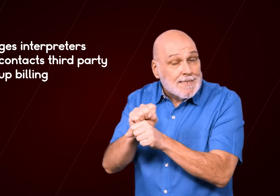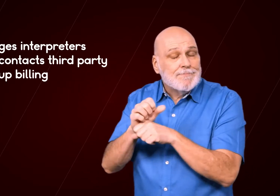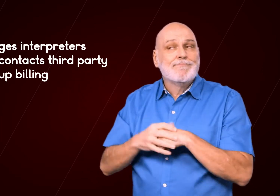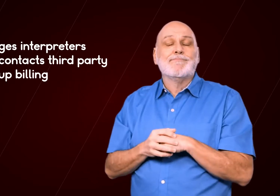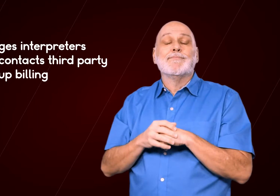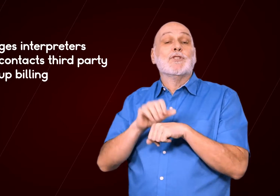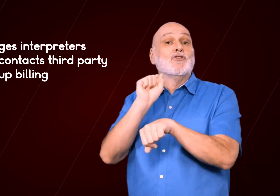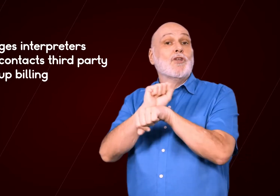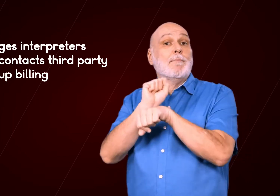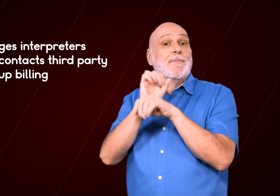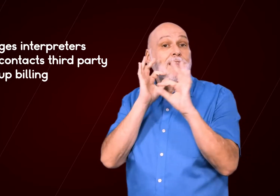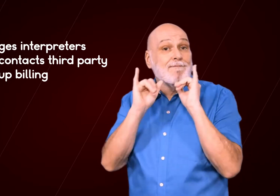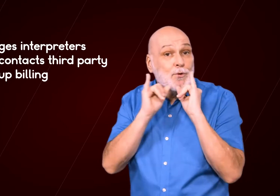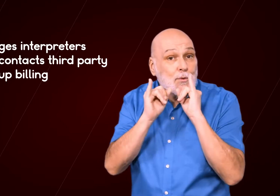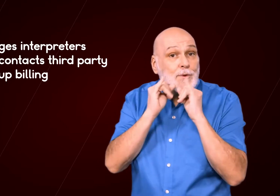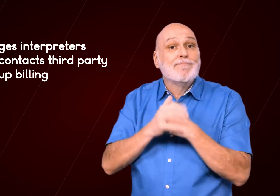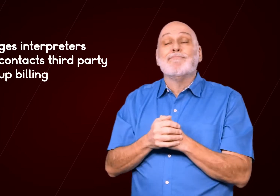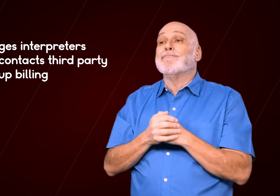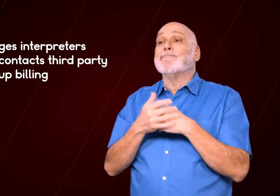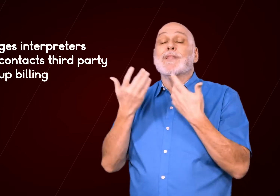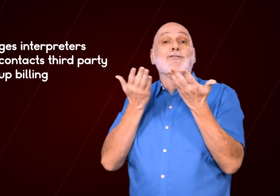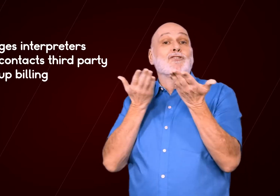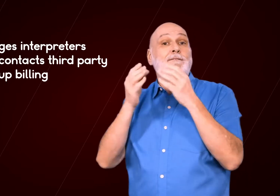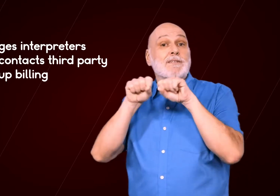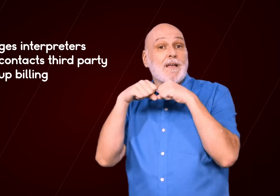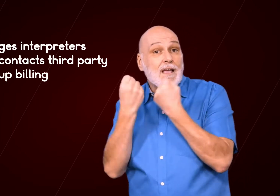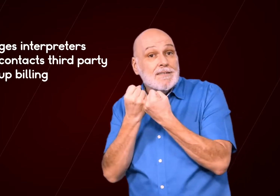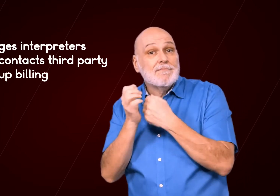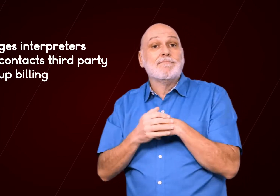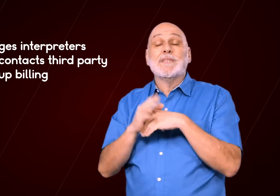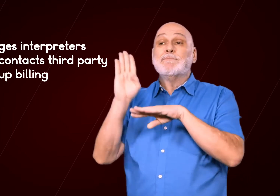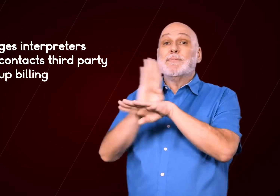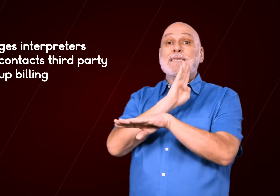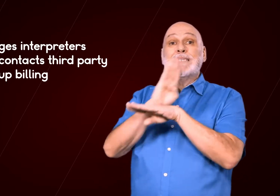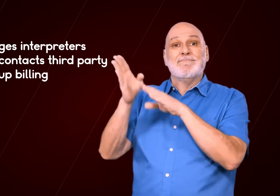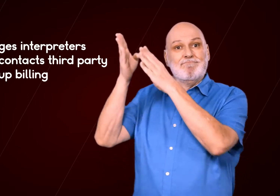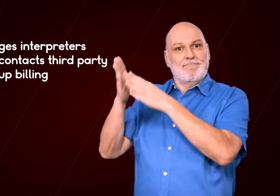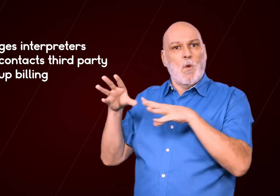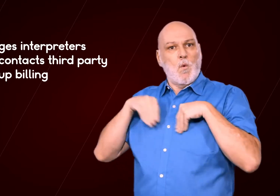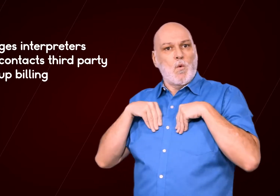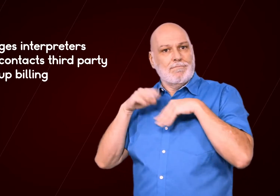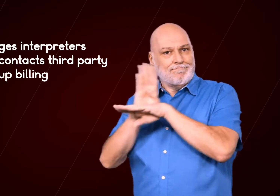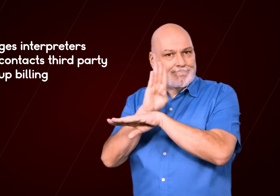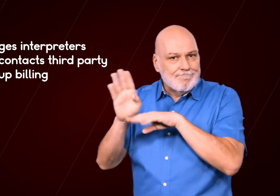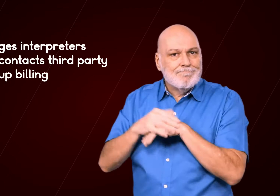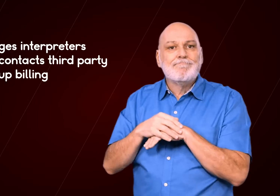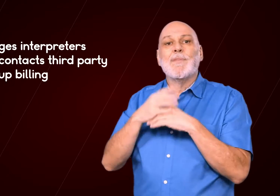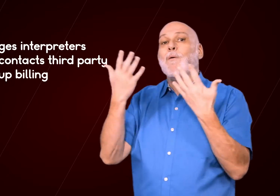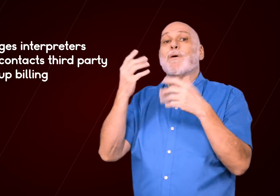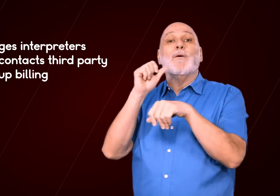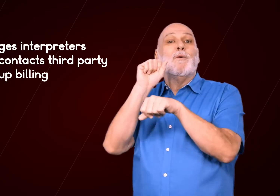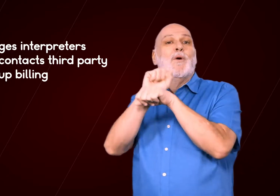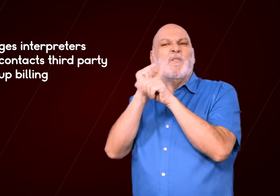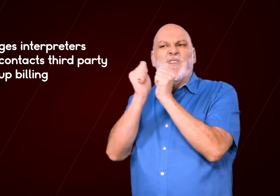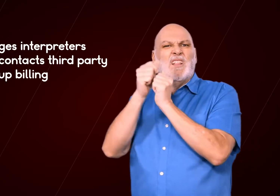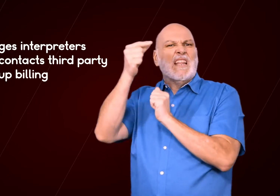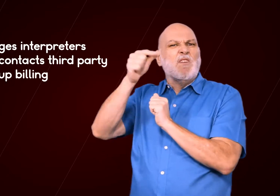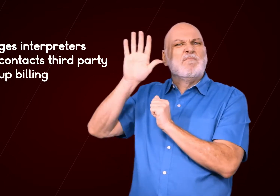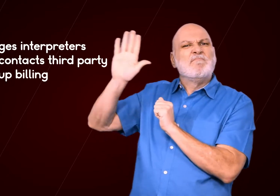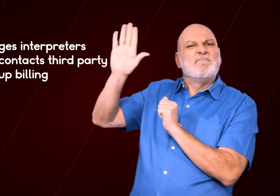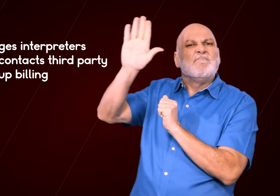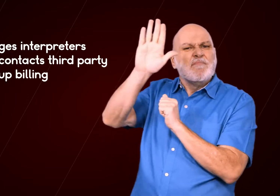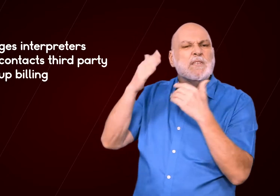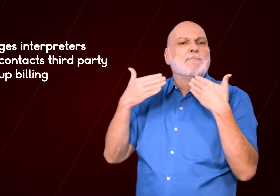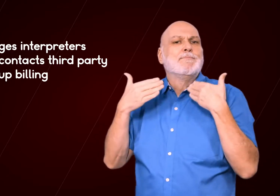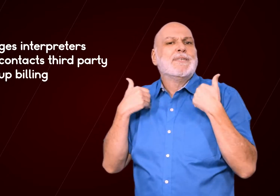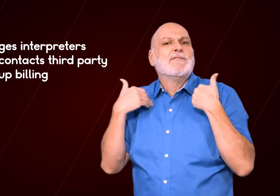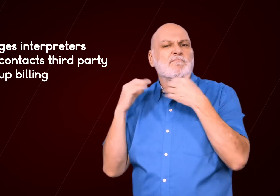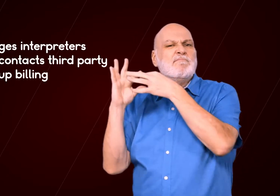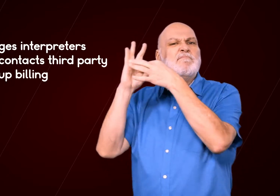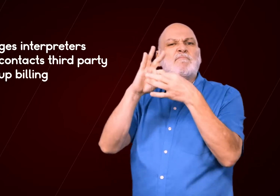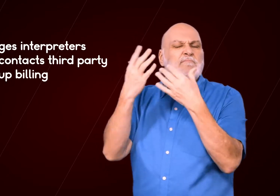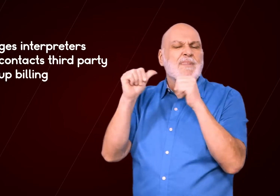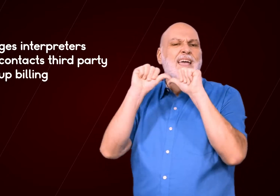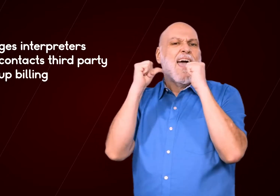medical appointments, job interviews, with social services,